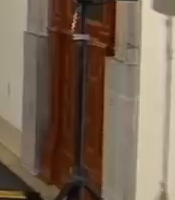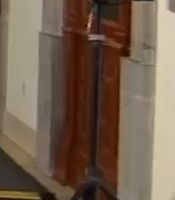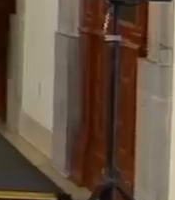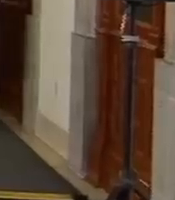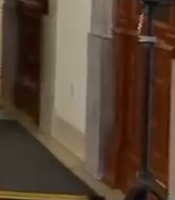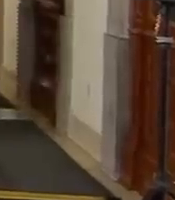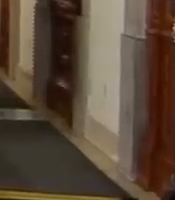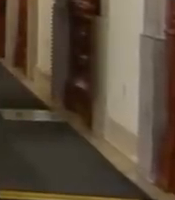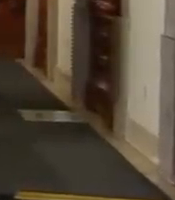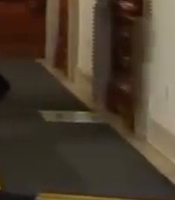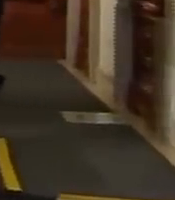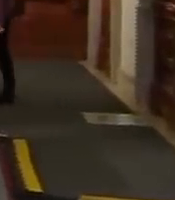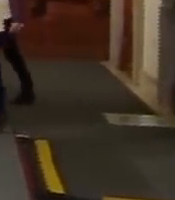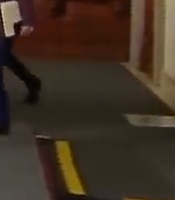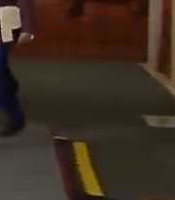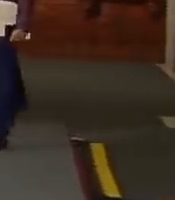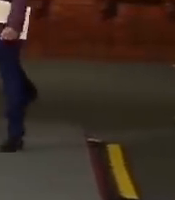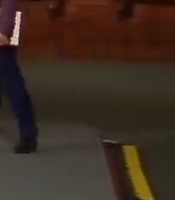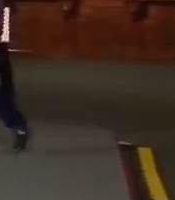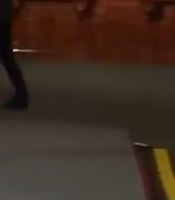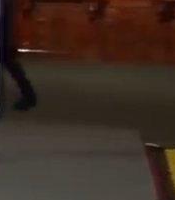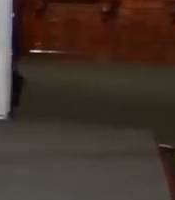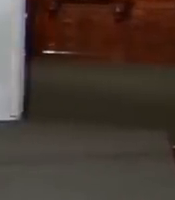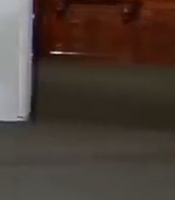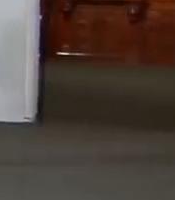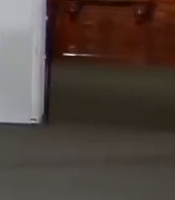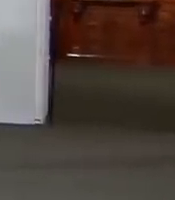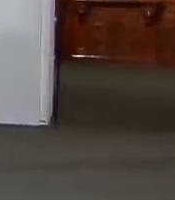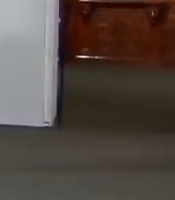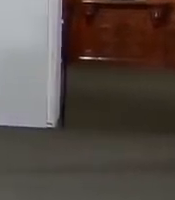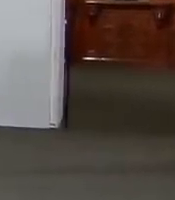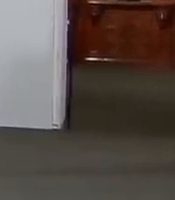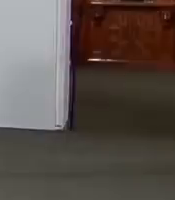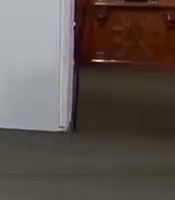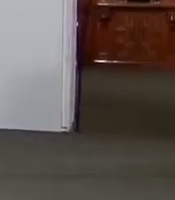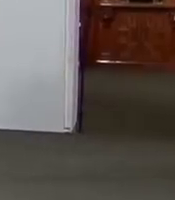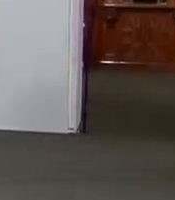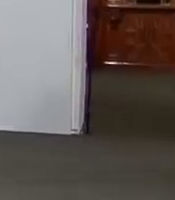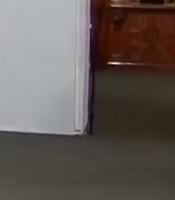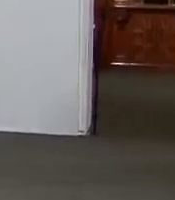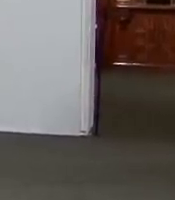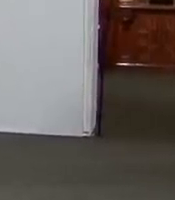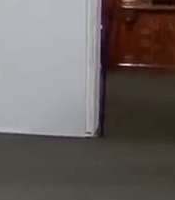decision until reaching the lectern where